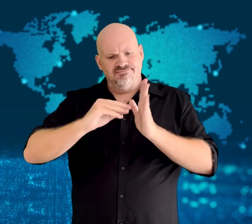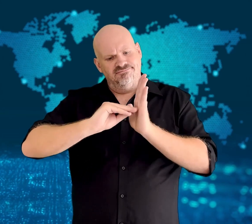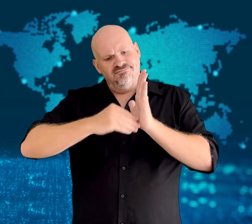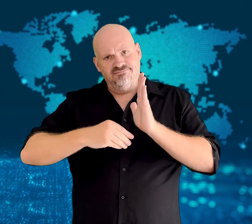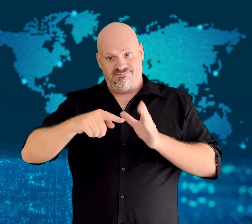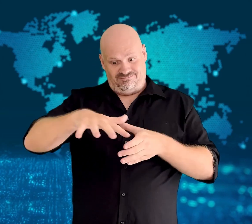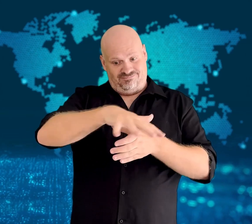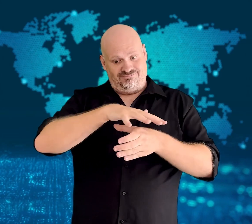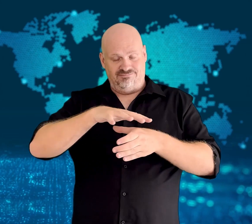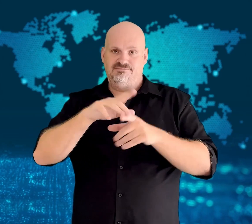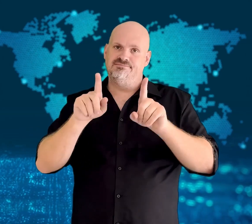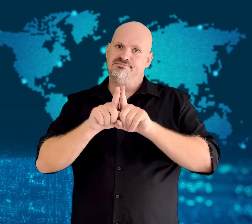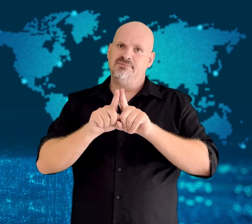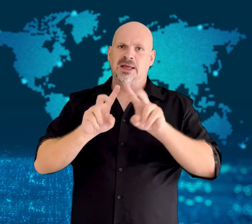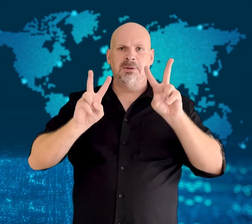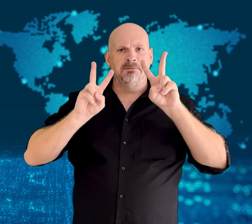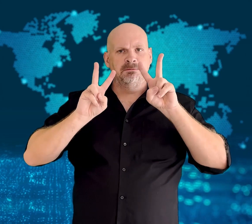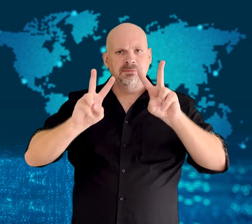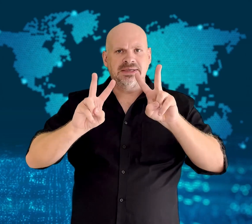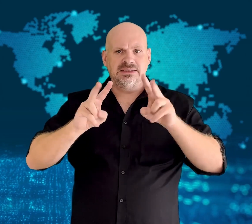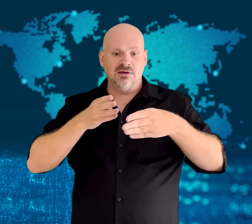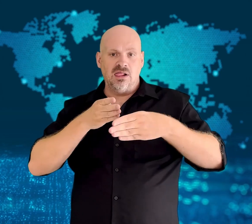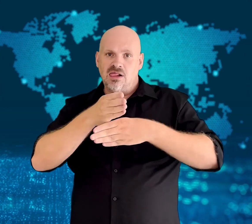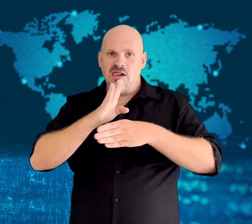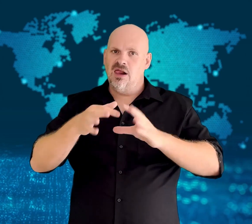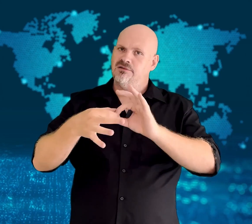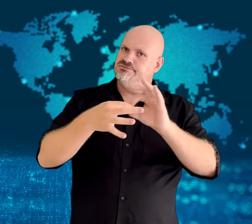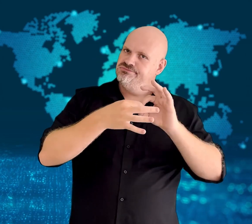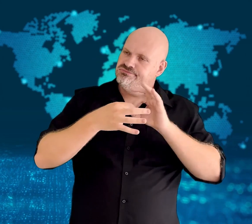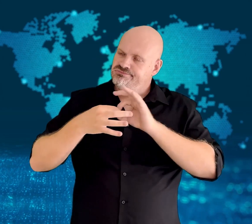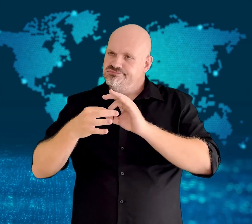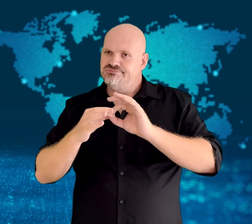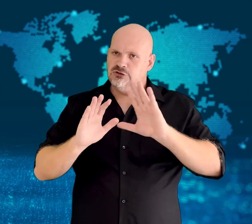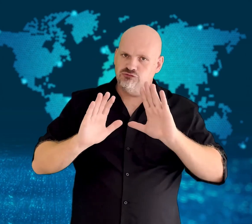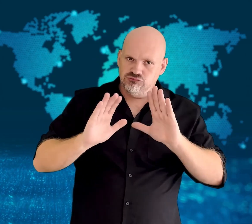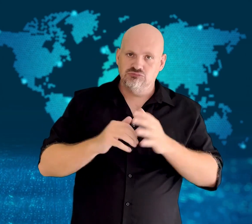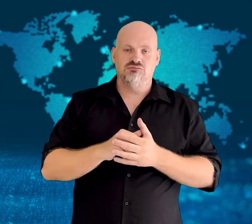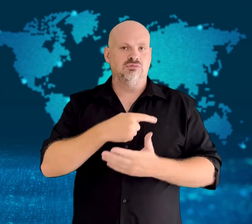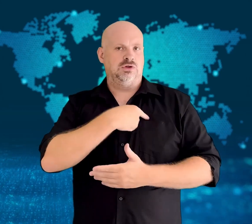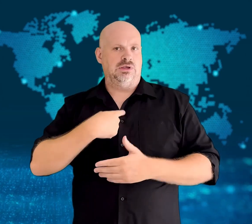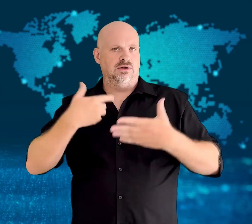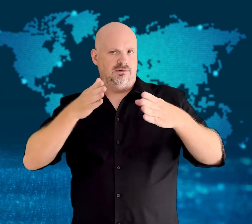In response, Taiwan's armed forces issued an alert,